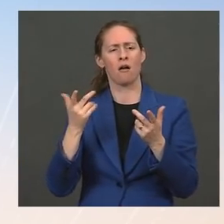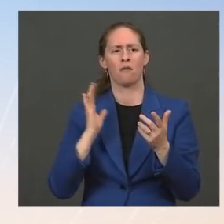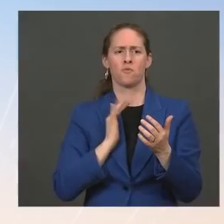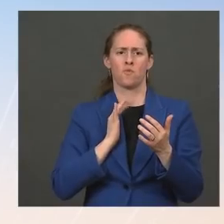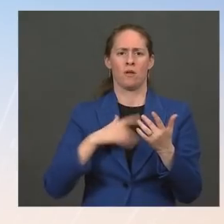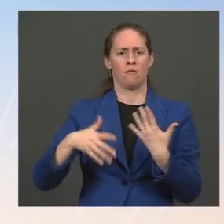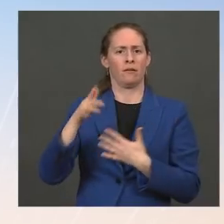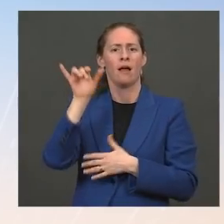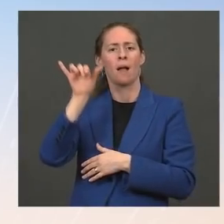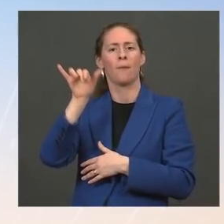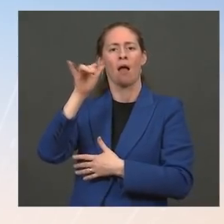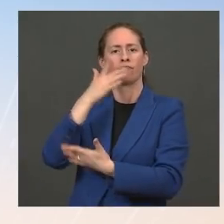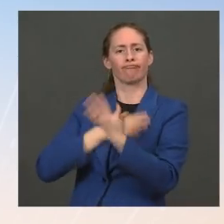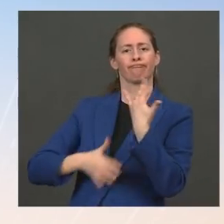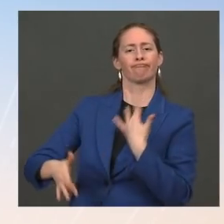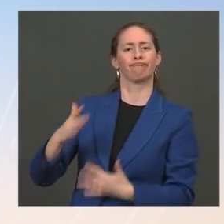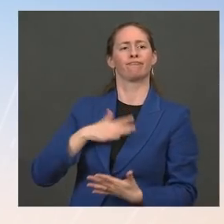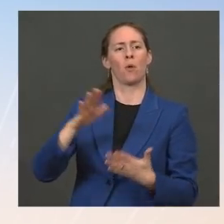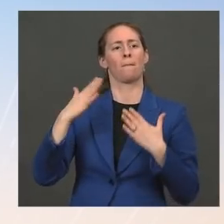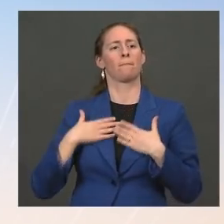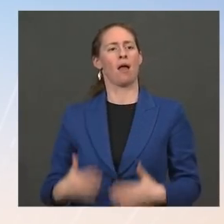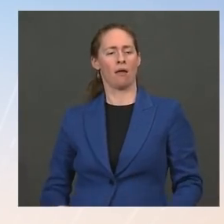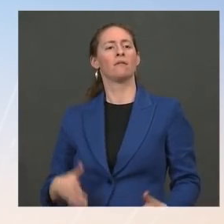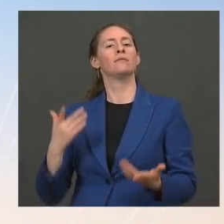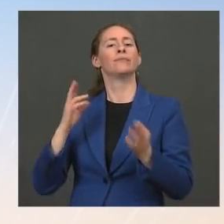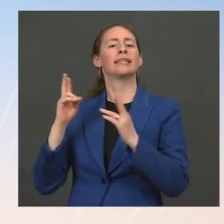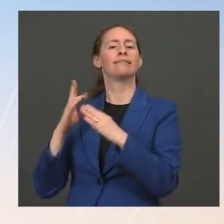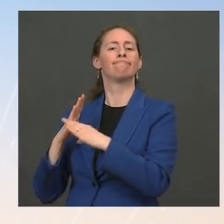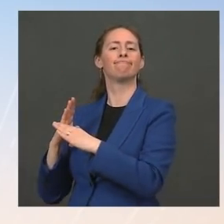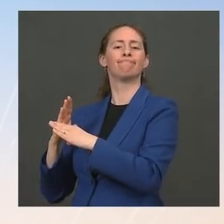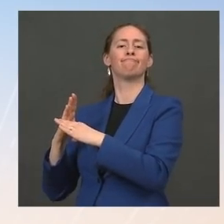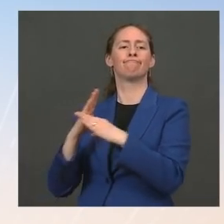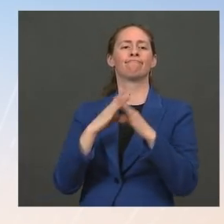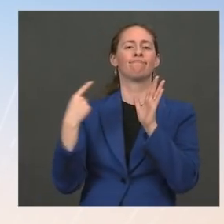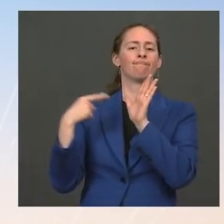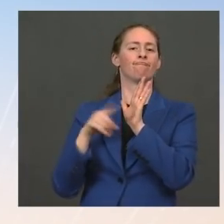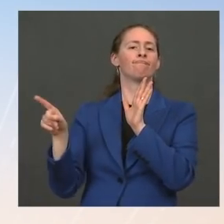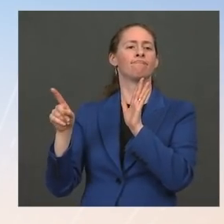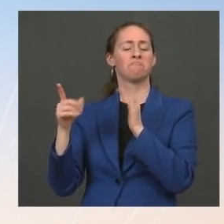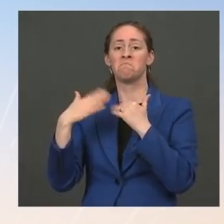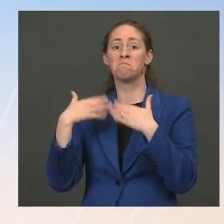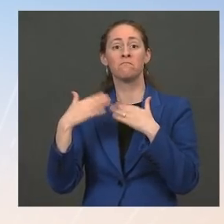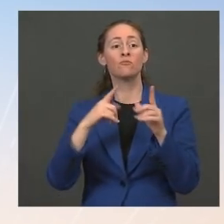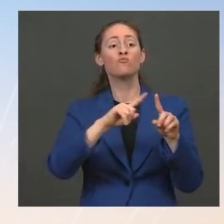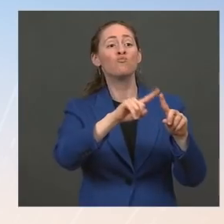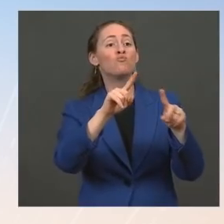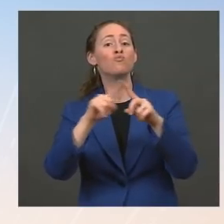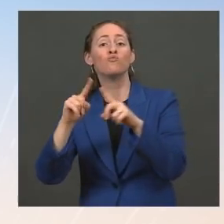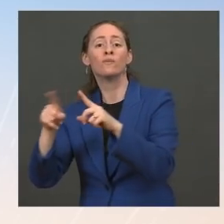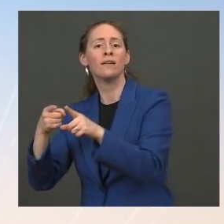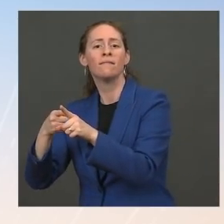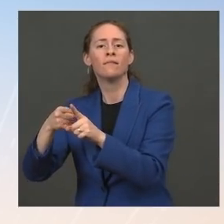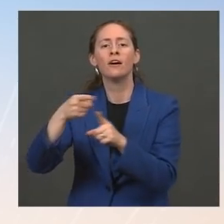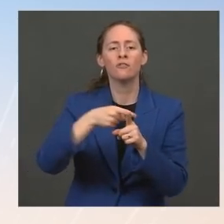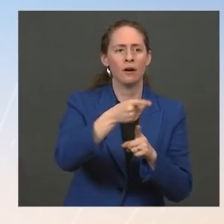to date from other variants. And that's why this is the step that the American people can take. The Press: The President, on Thursday, is going to NIH. Is there anything more you can tell us